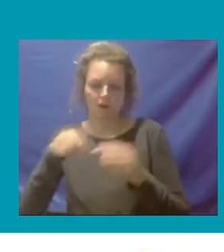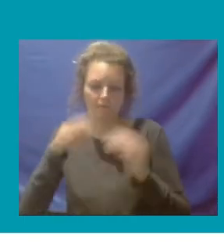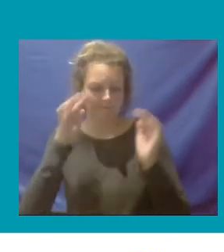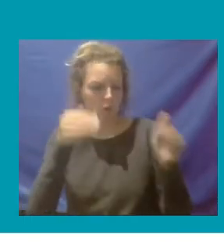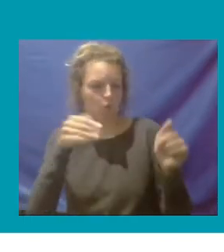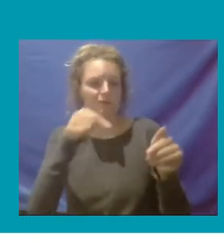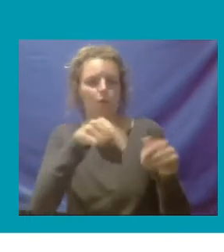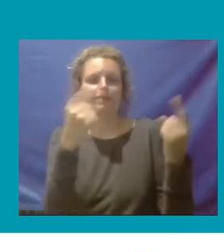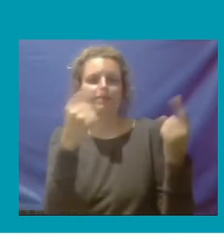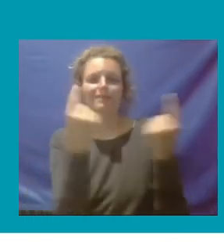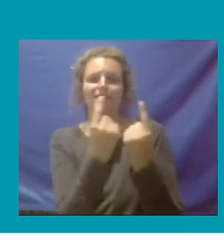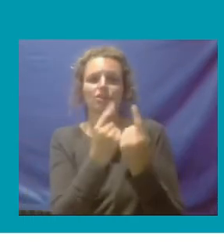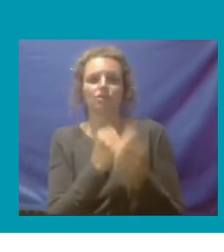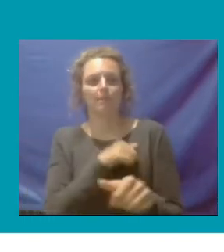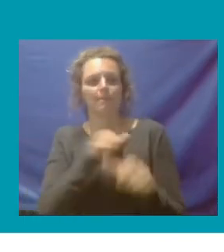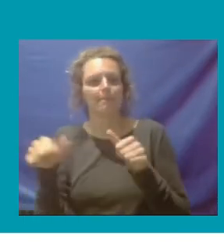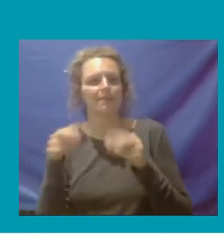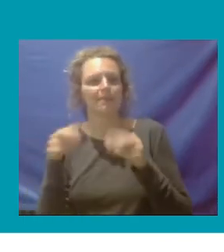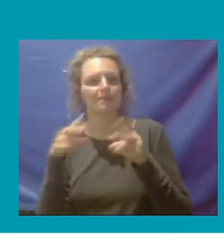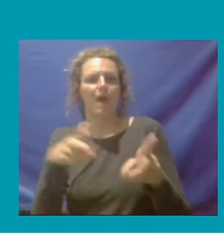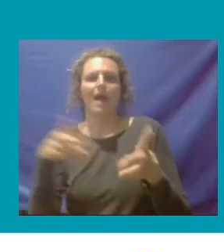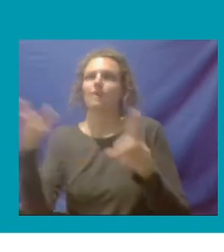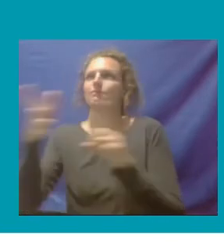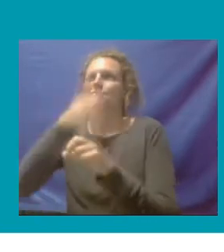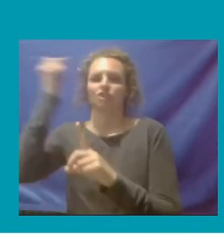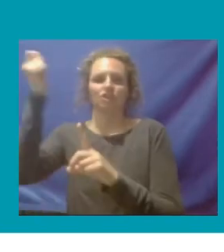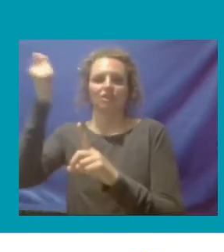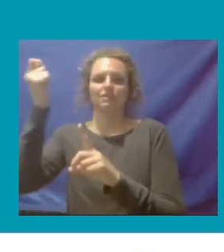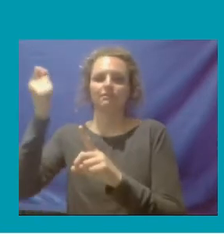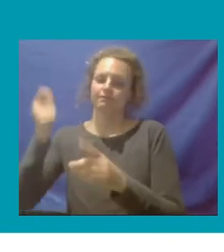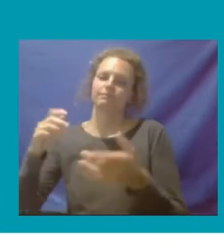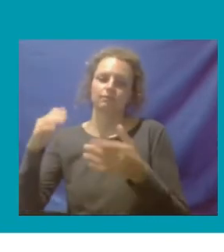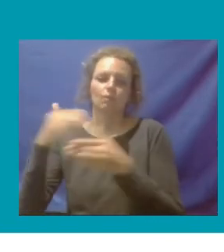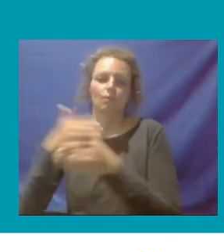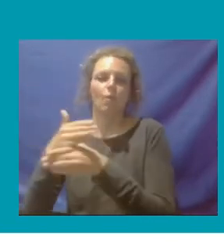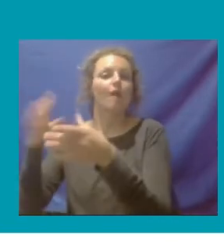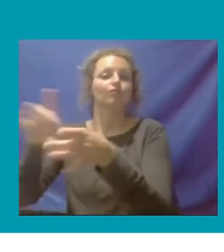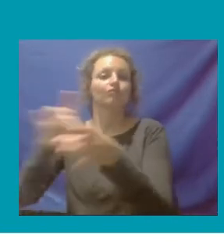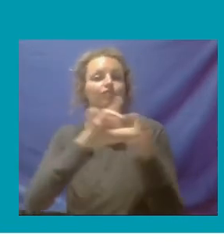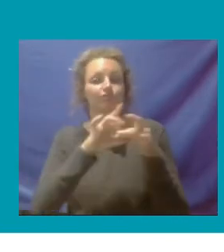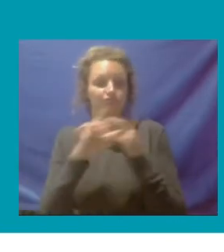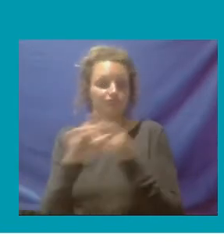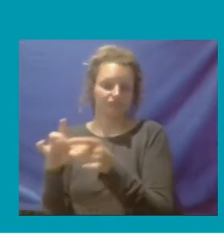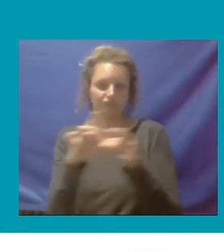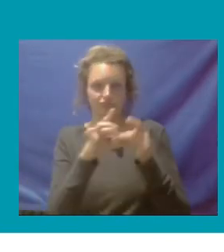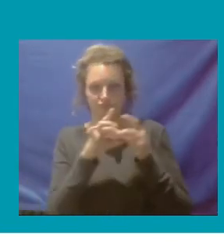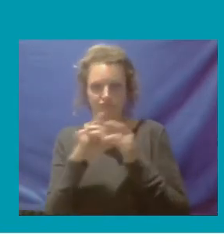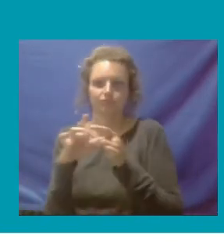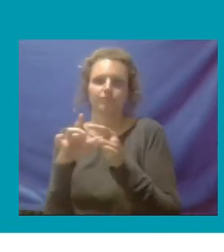much been woven through every single thing we've discussed. If we can all get on on the same